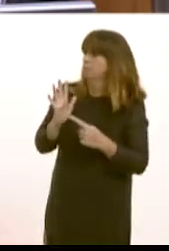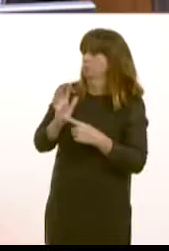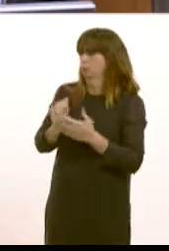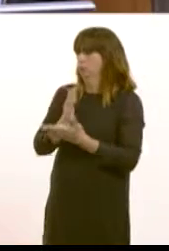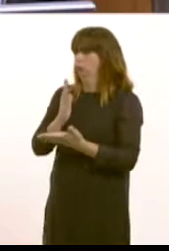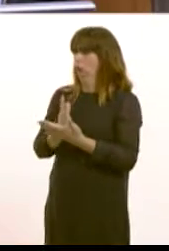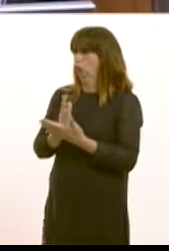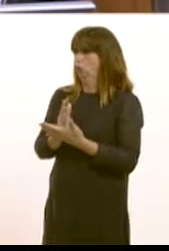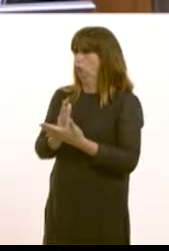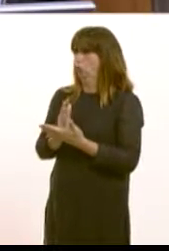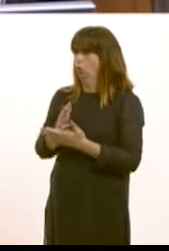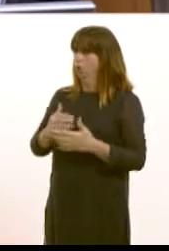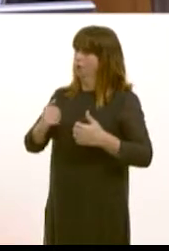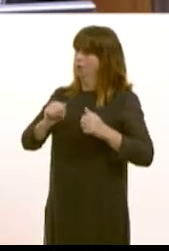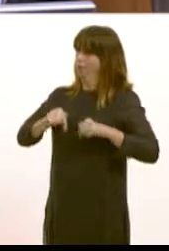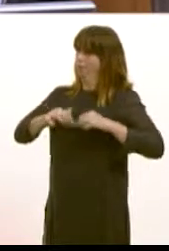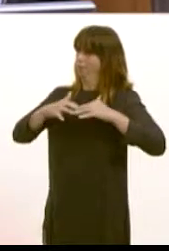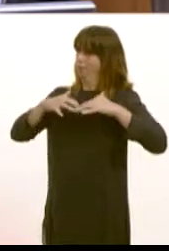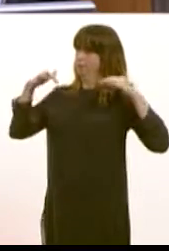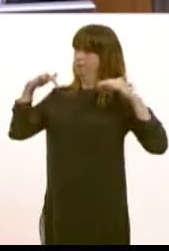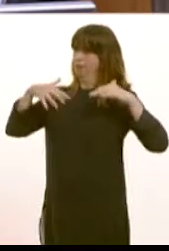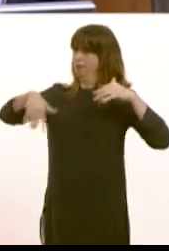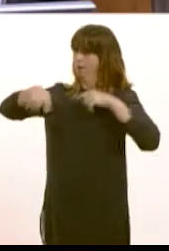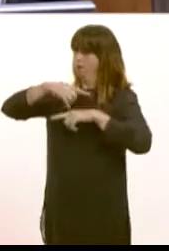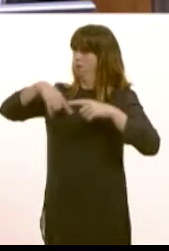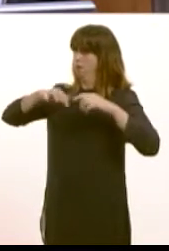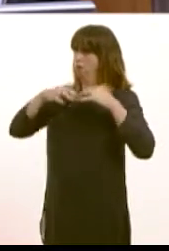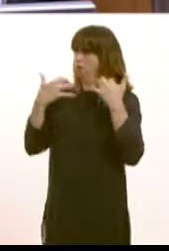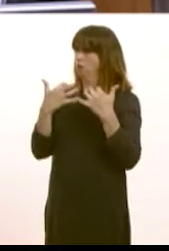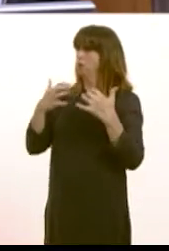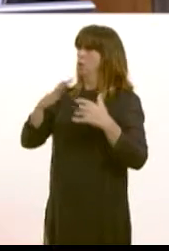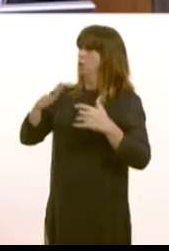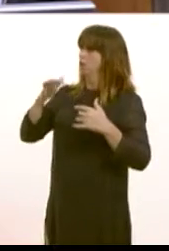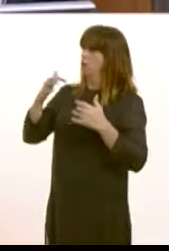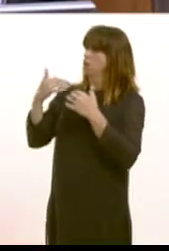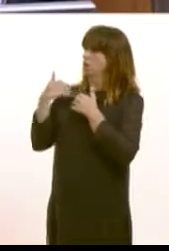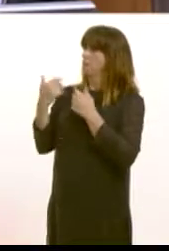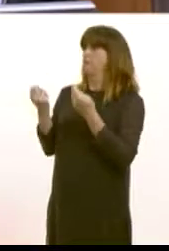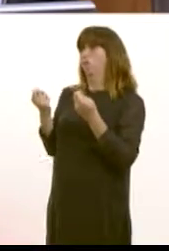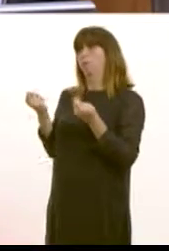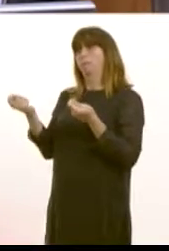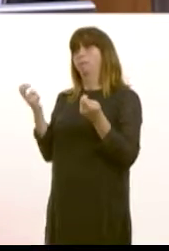For example, for many years, of course, a traffic commissioner based in Birmingham was